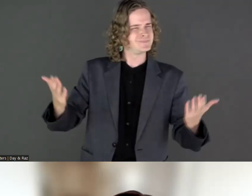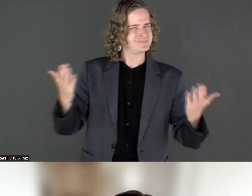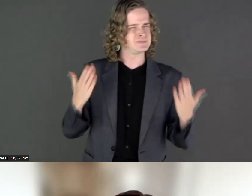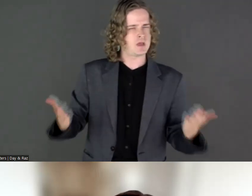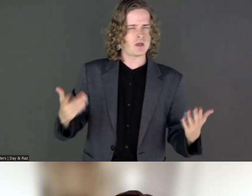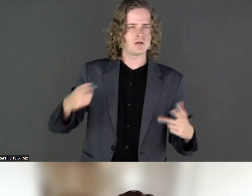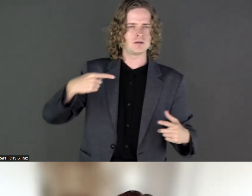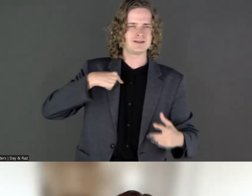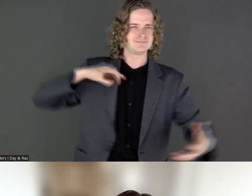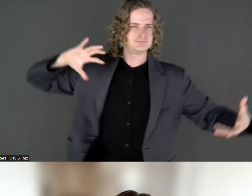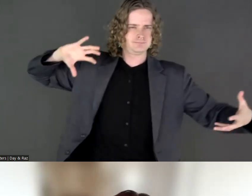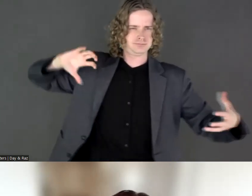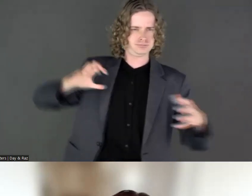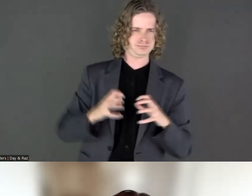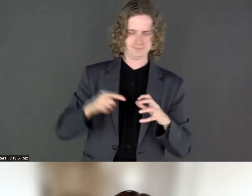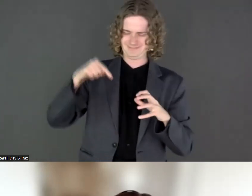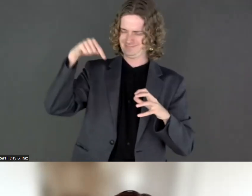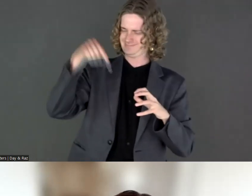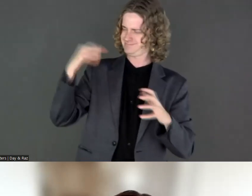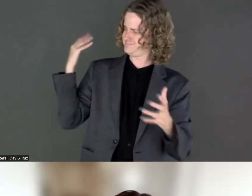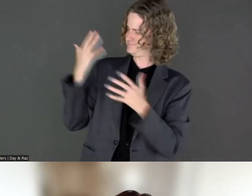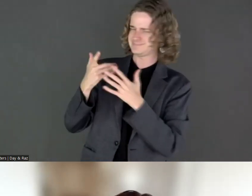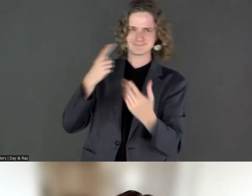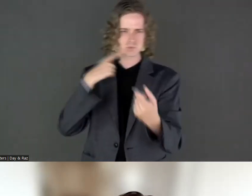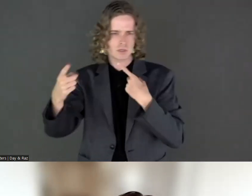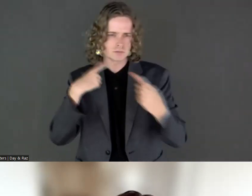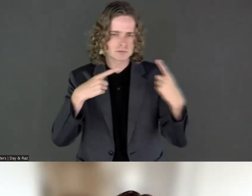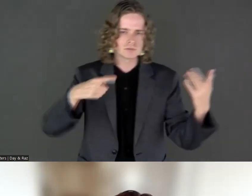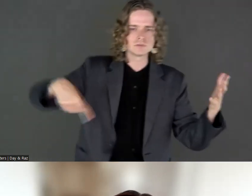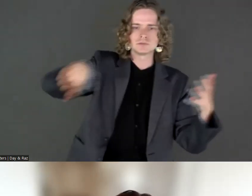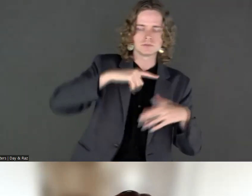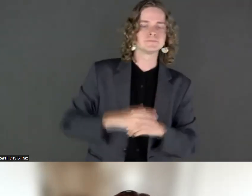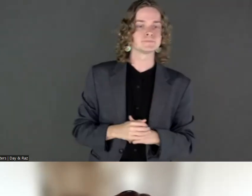we started off today, hearing from filamin, that commitments have been made at a system